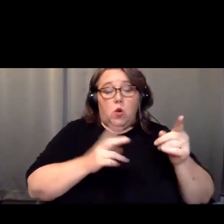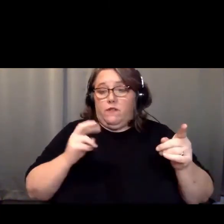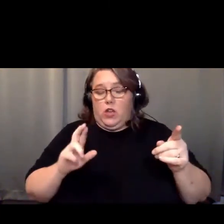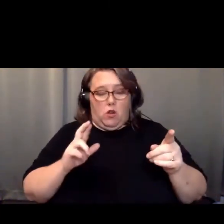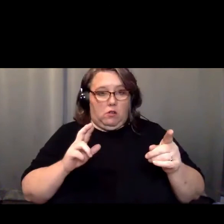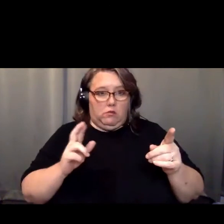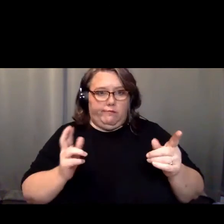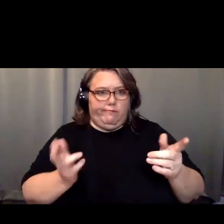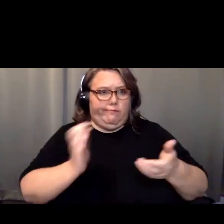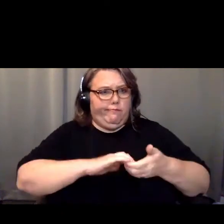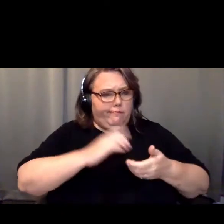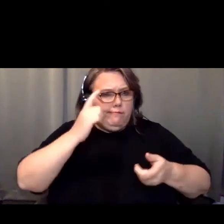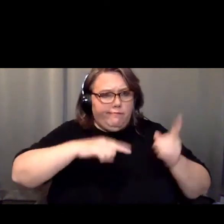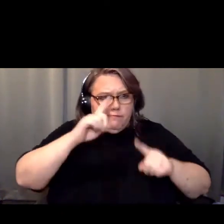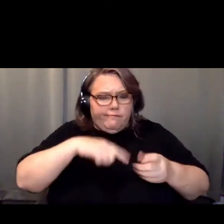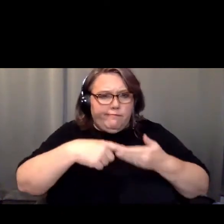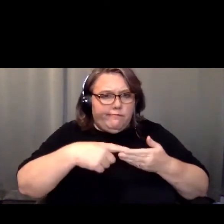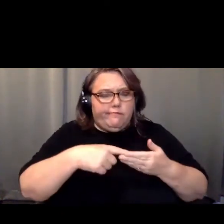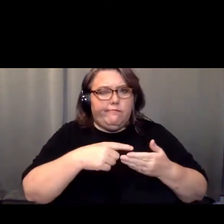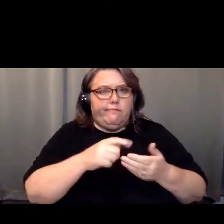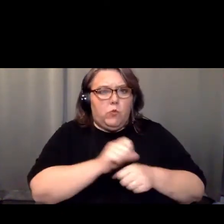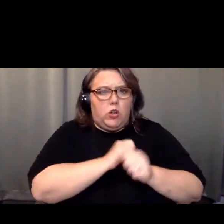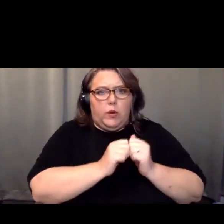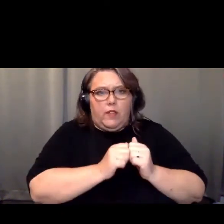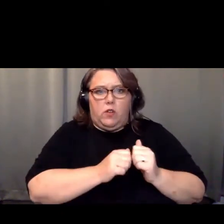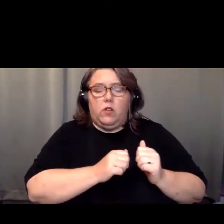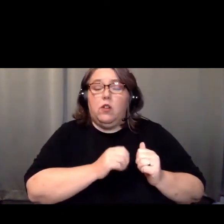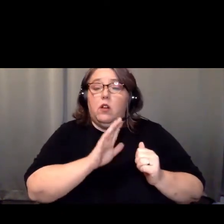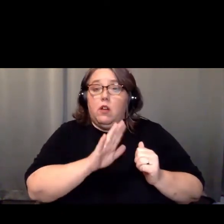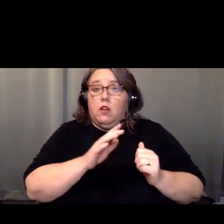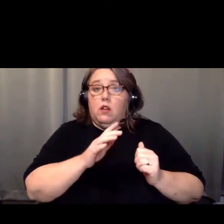One of the things that I need to point out and the reason why they're supposed to collaborate